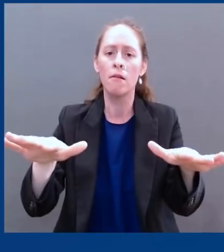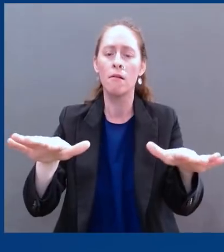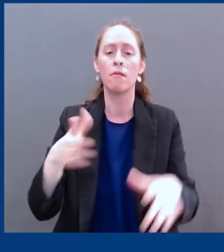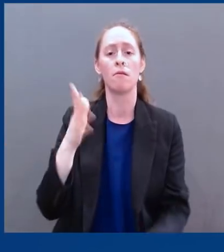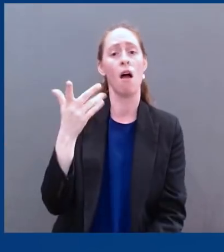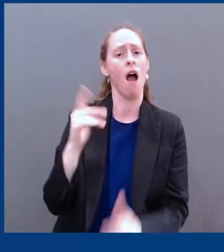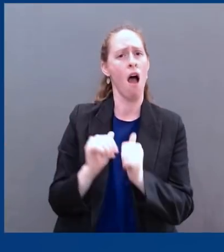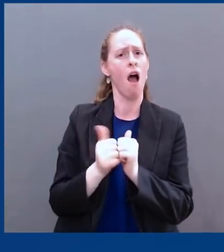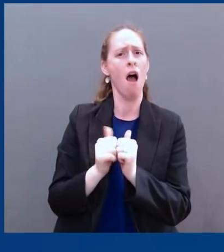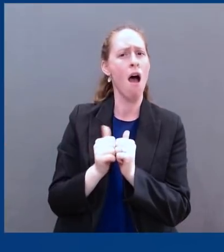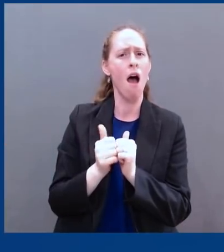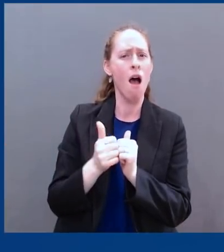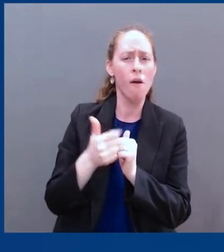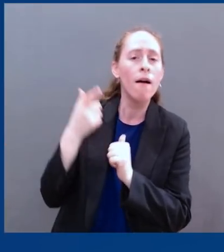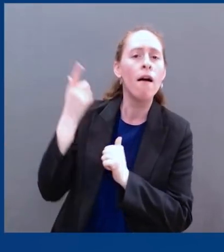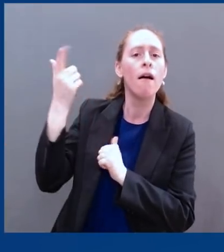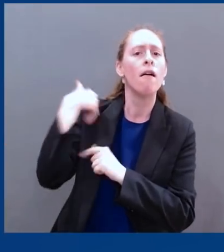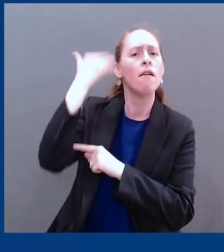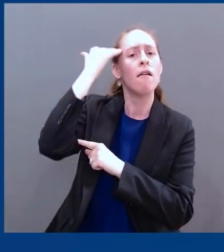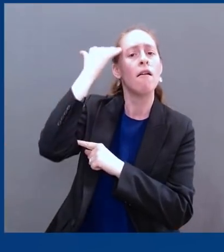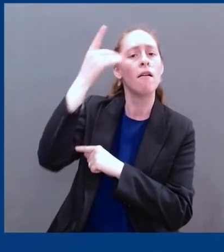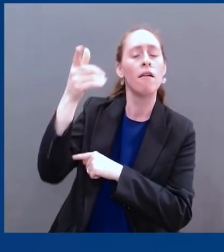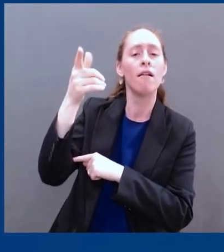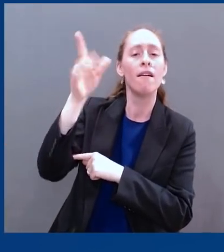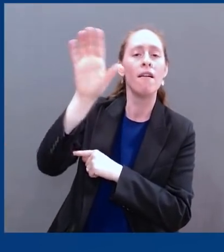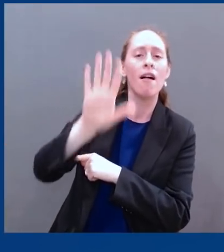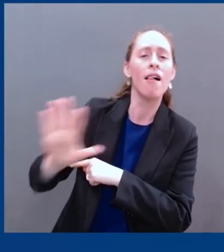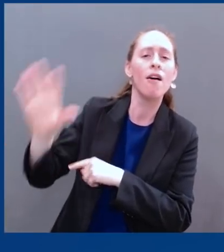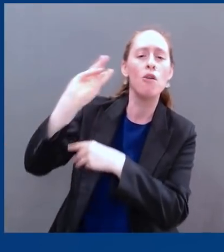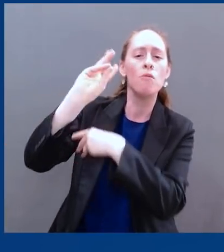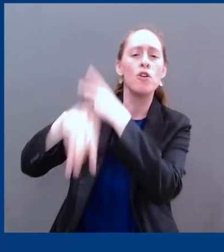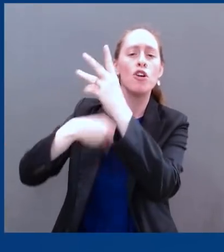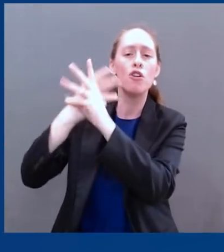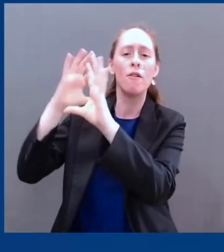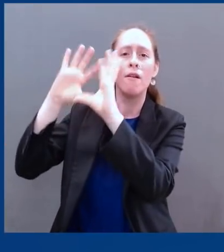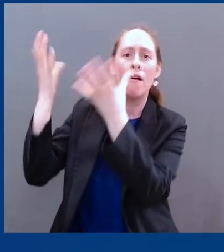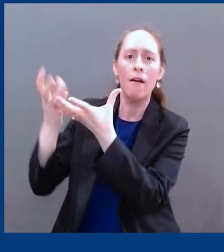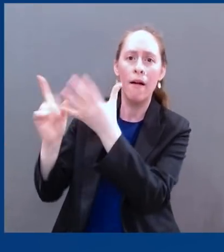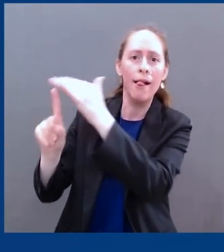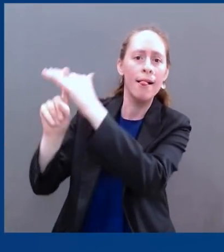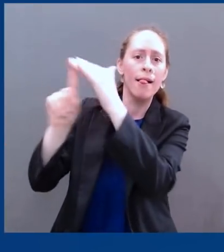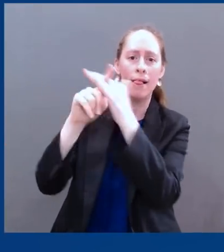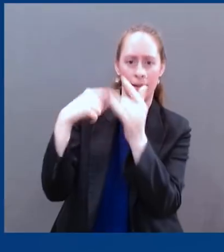and South Africa, where BA.2 has resulted in varied peaks of cases,